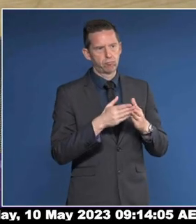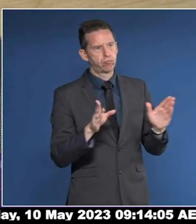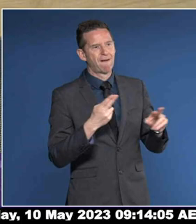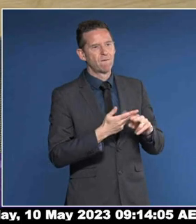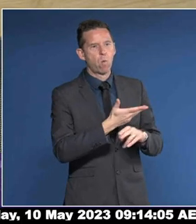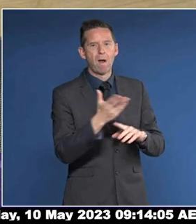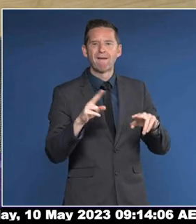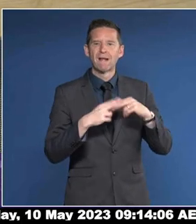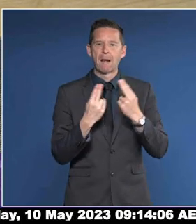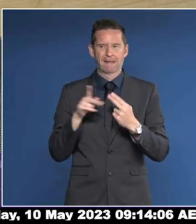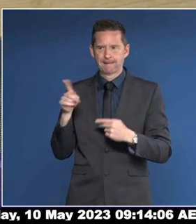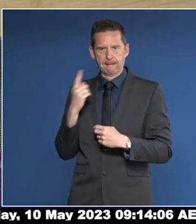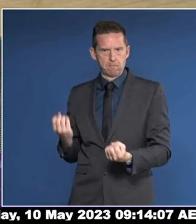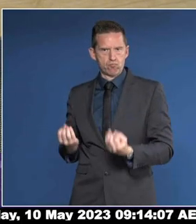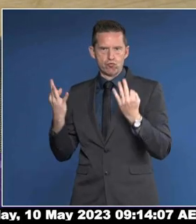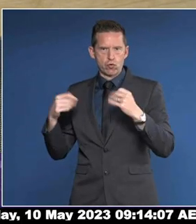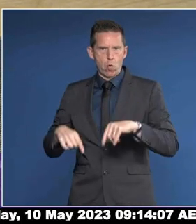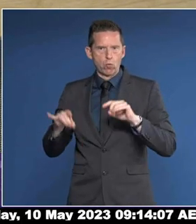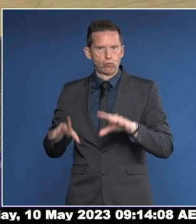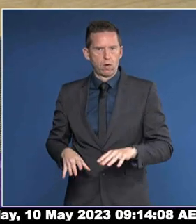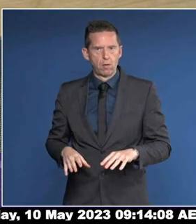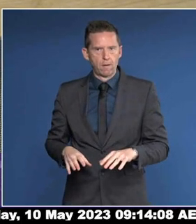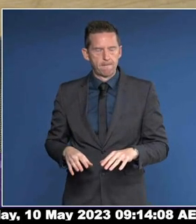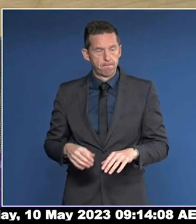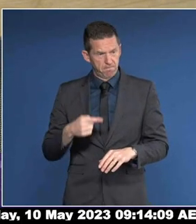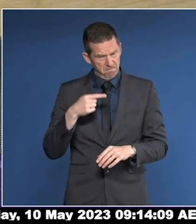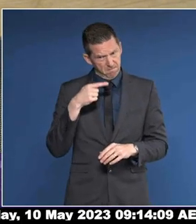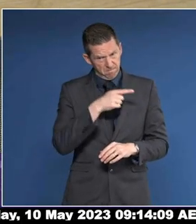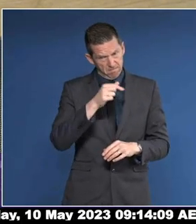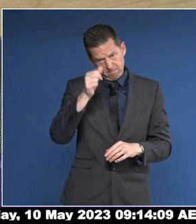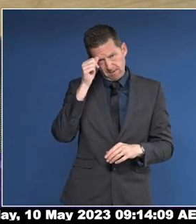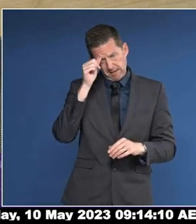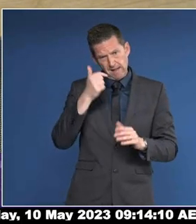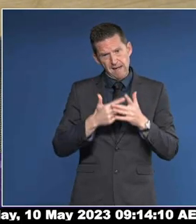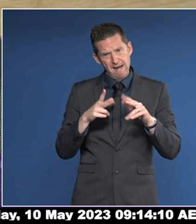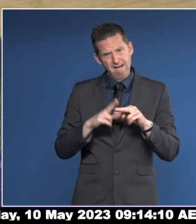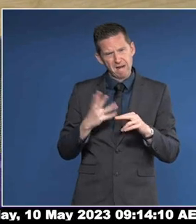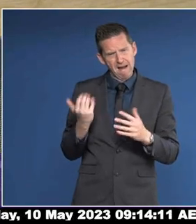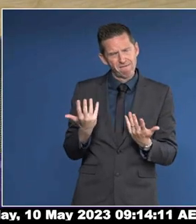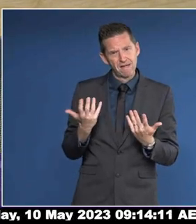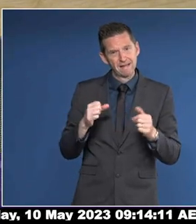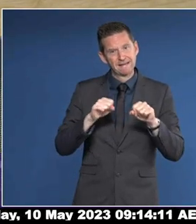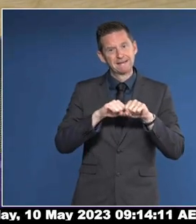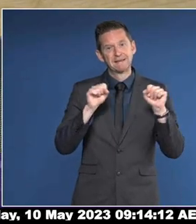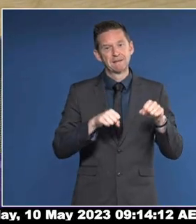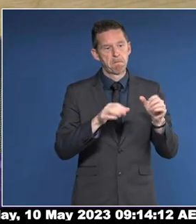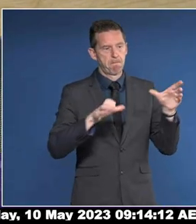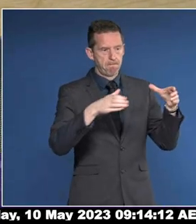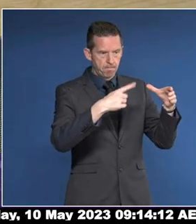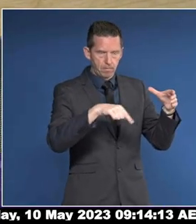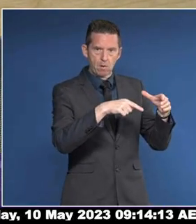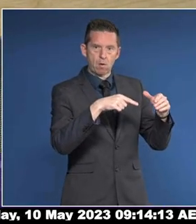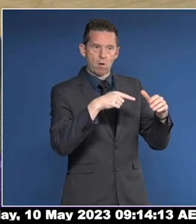Do you have any knowledge of whether there are systemically funded evidence-based child